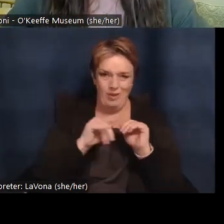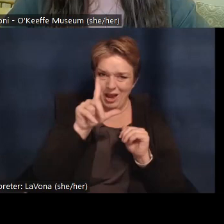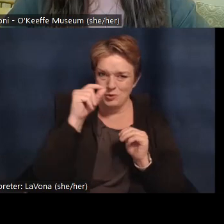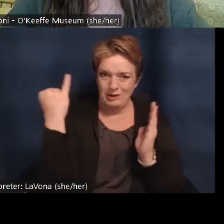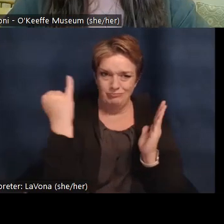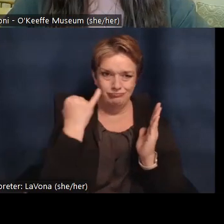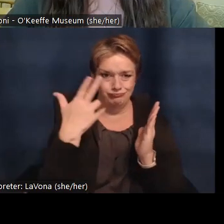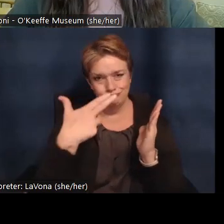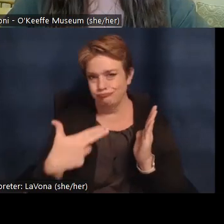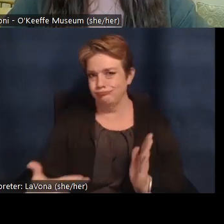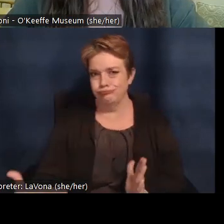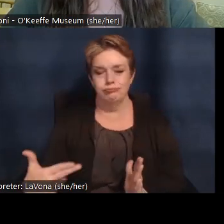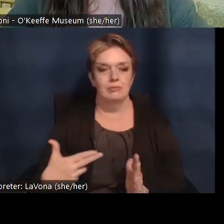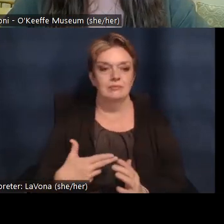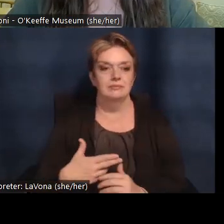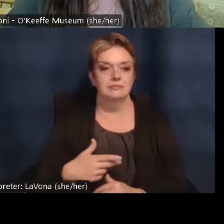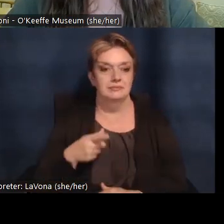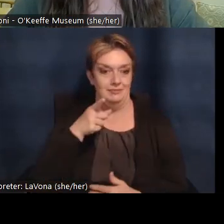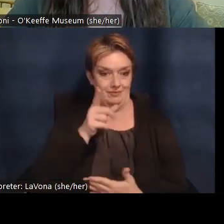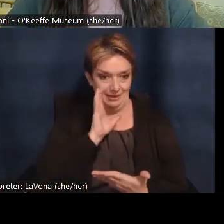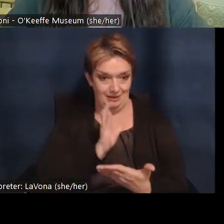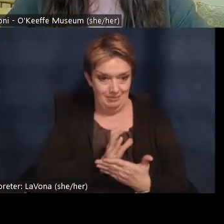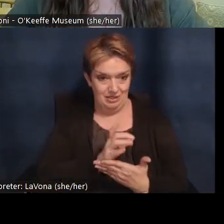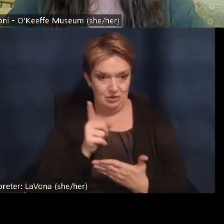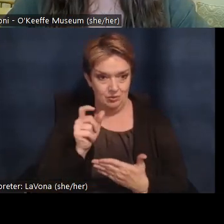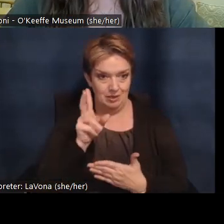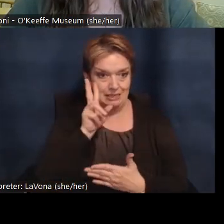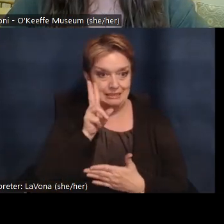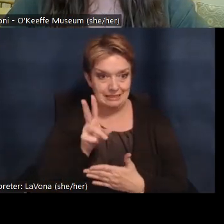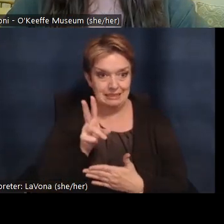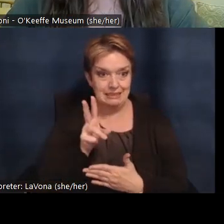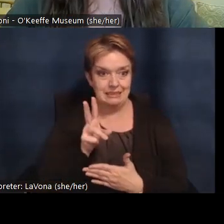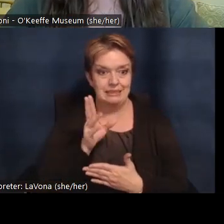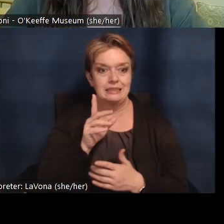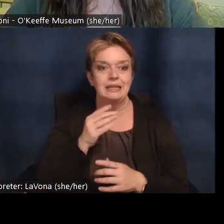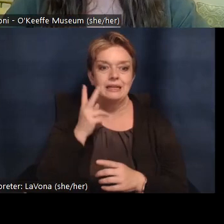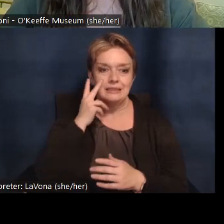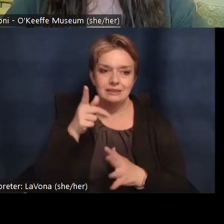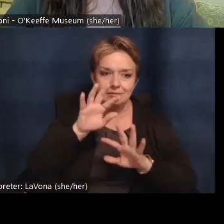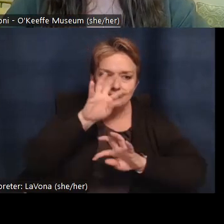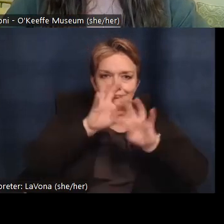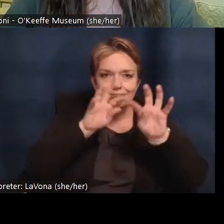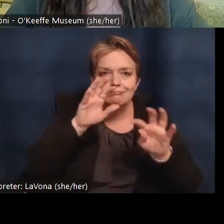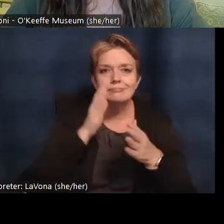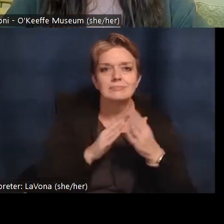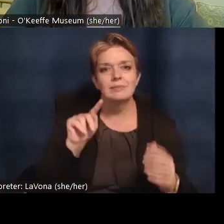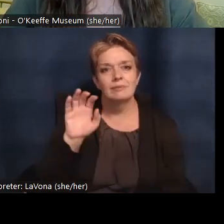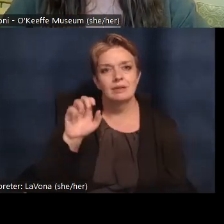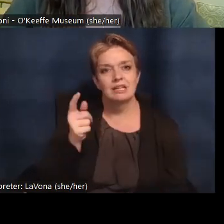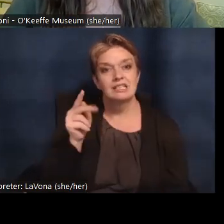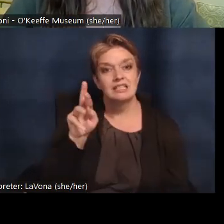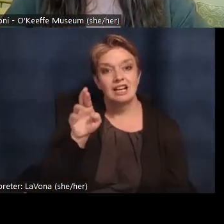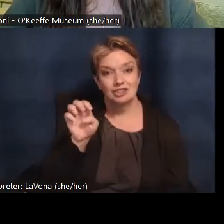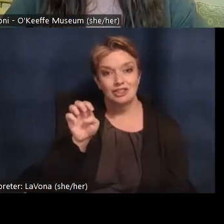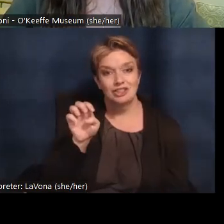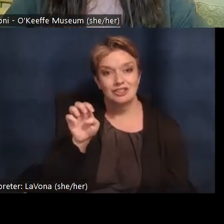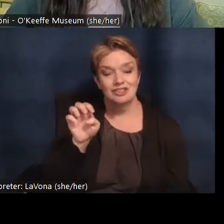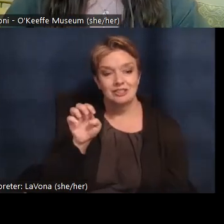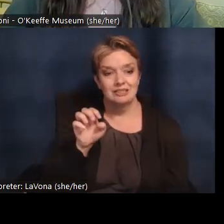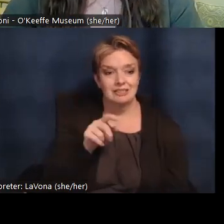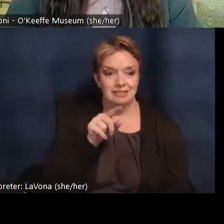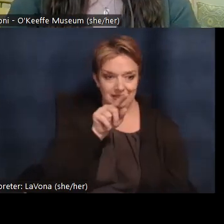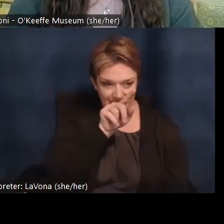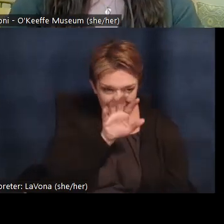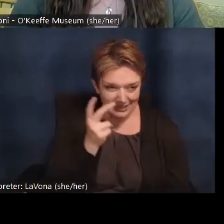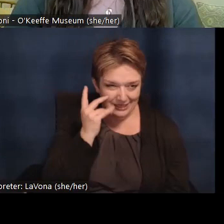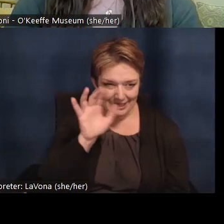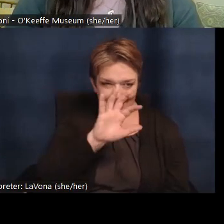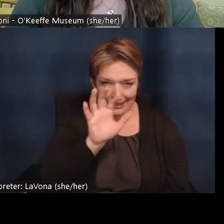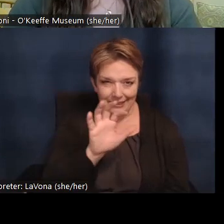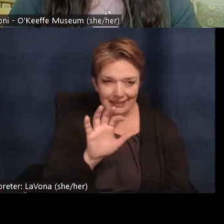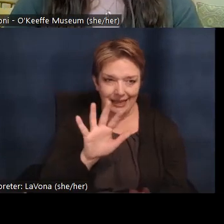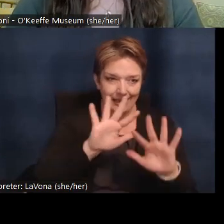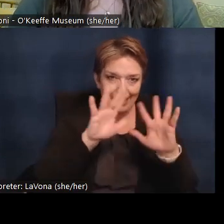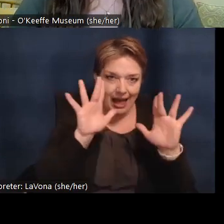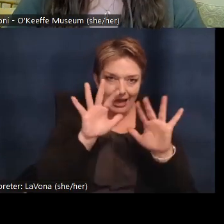And here in this image you can actually see some texture here, and that texture is actually showing the real texture of adobe.